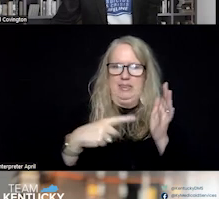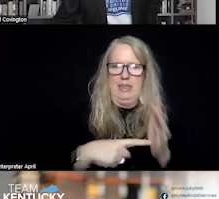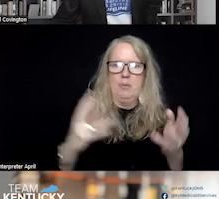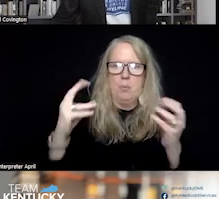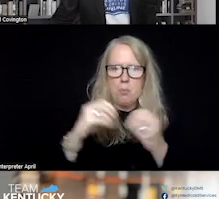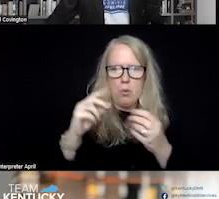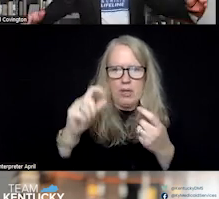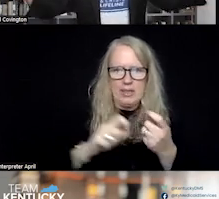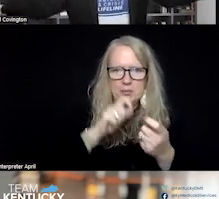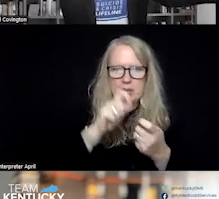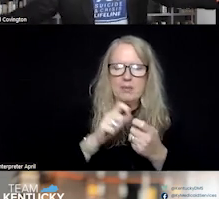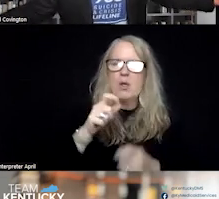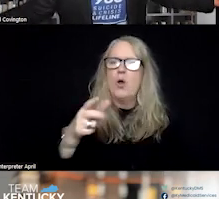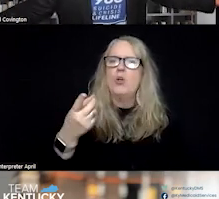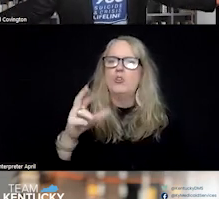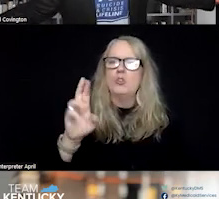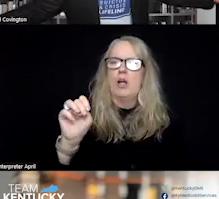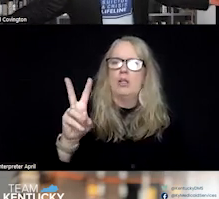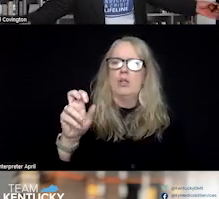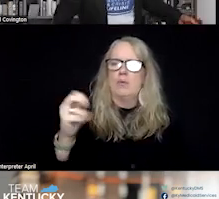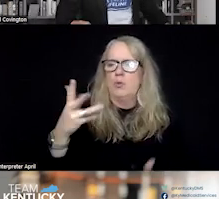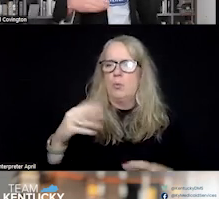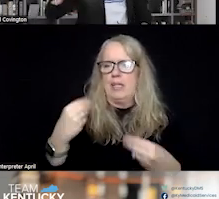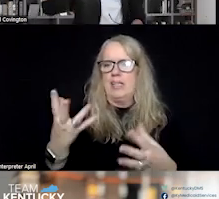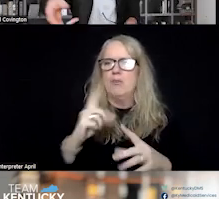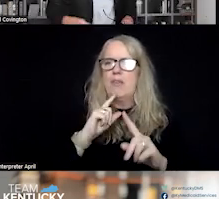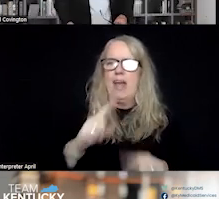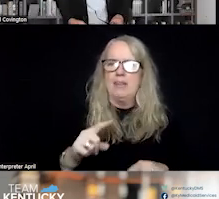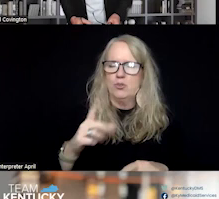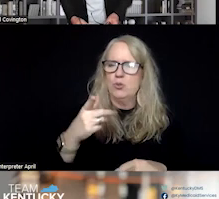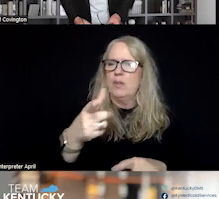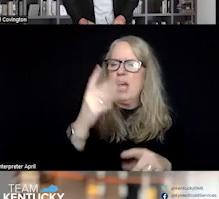DON'T WANT TO GIVE HER THE ANSWER HERE, BUT REFLECT ON THE WORK